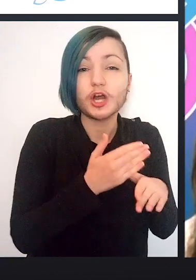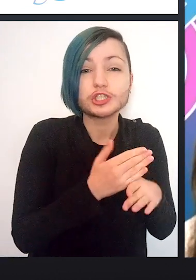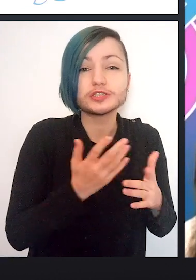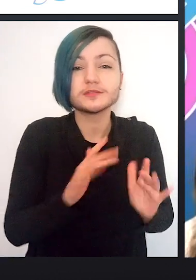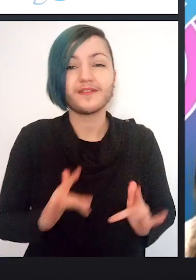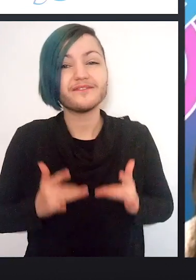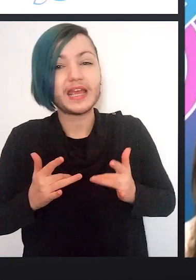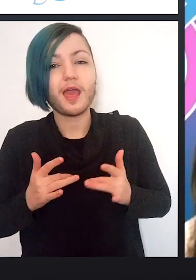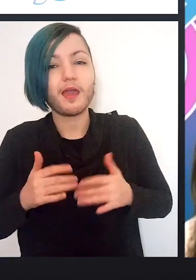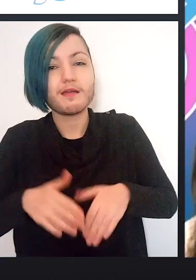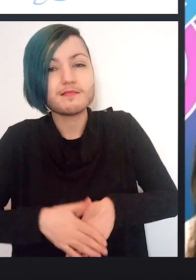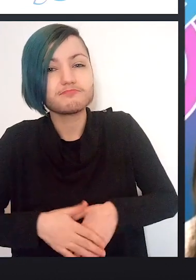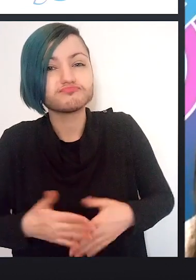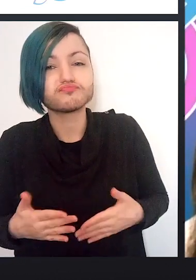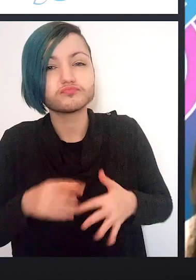sensation and all those sorts of things?